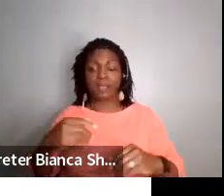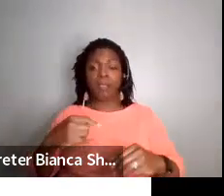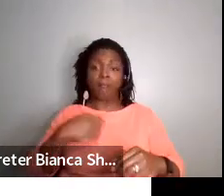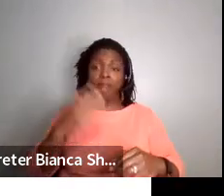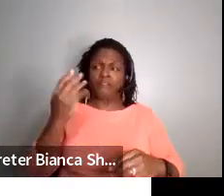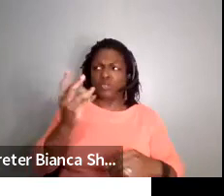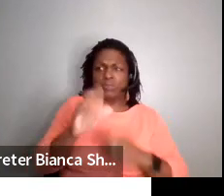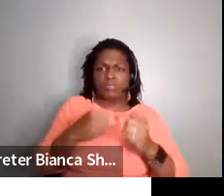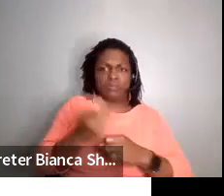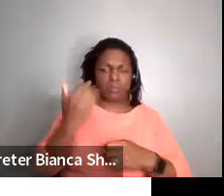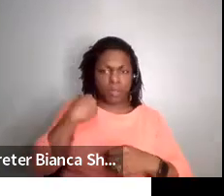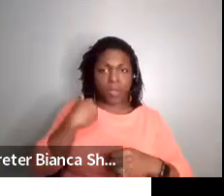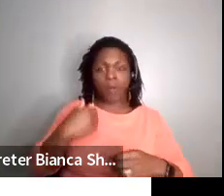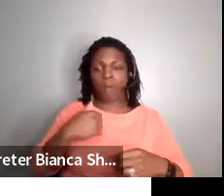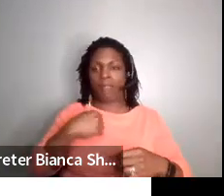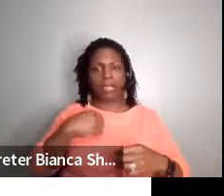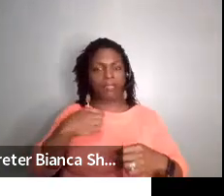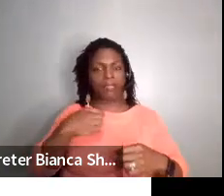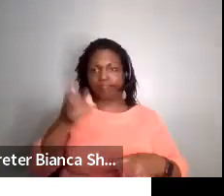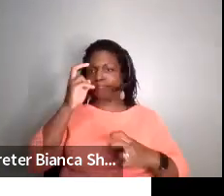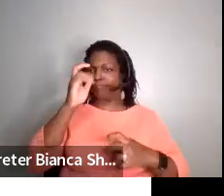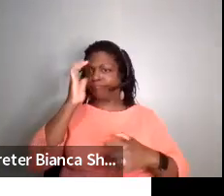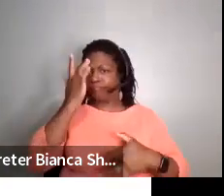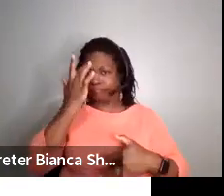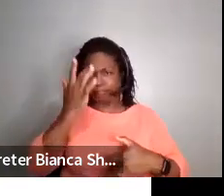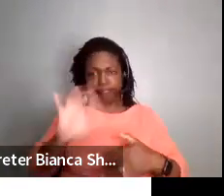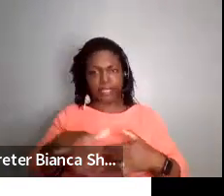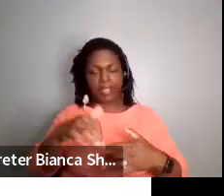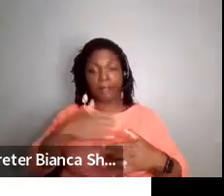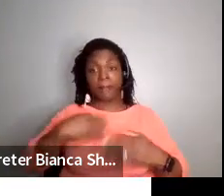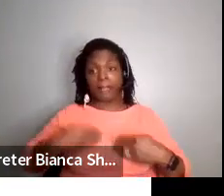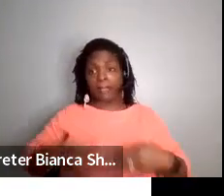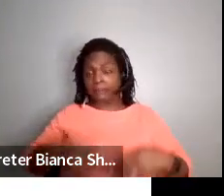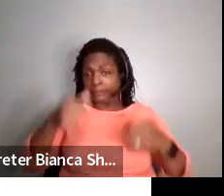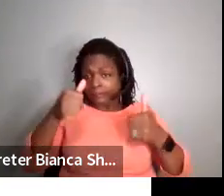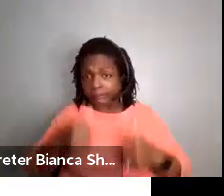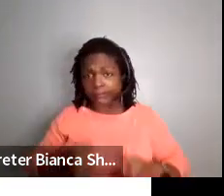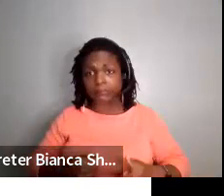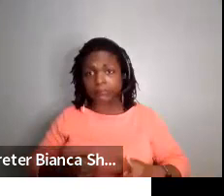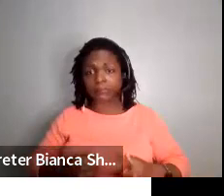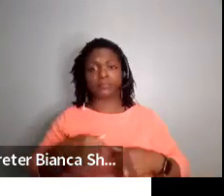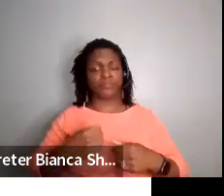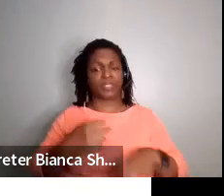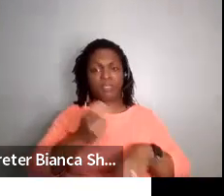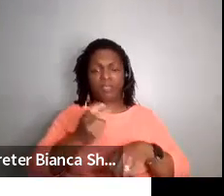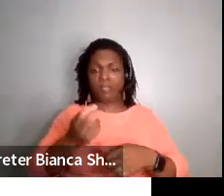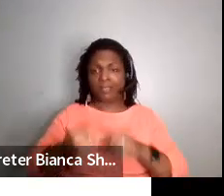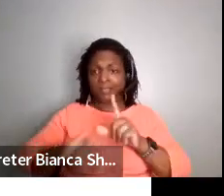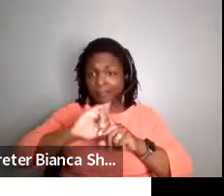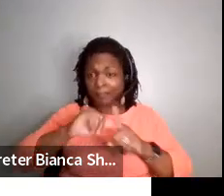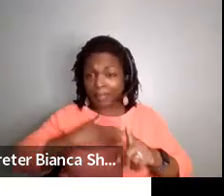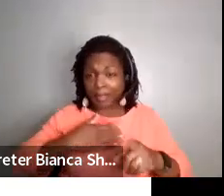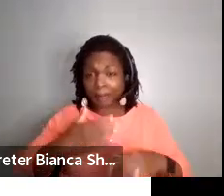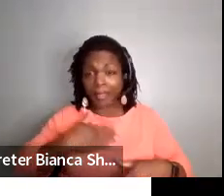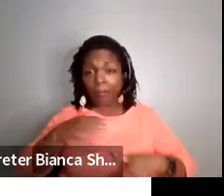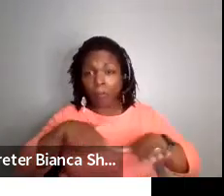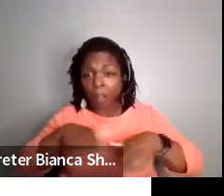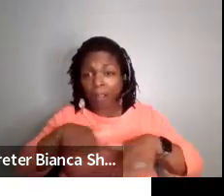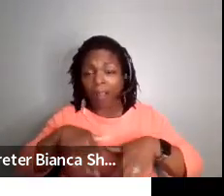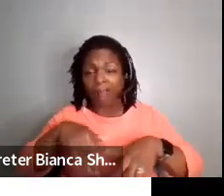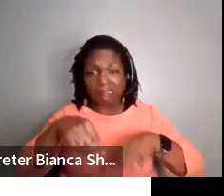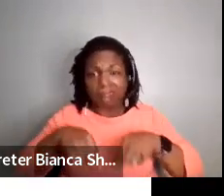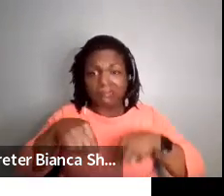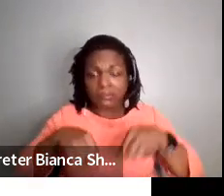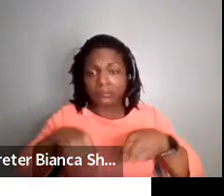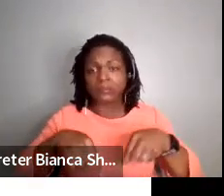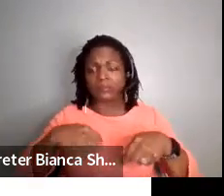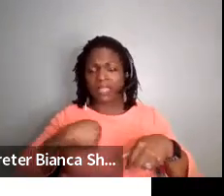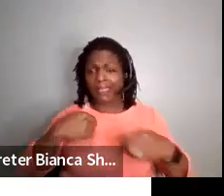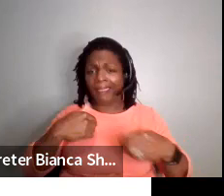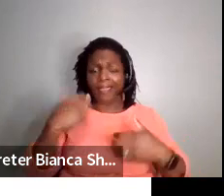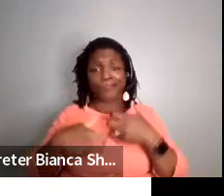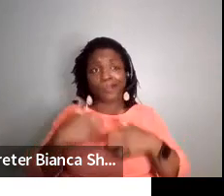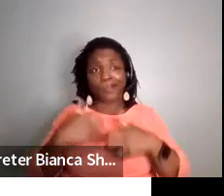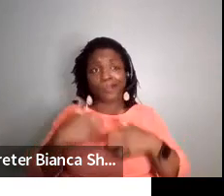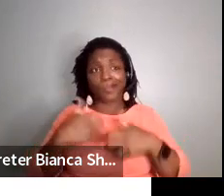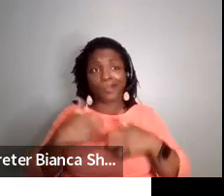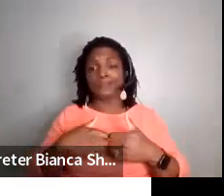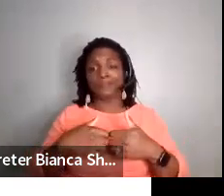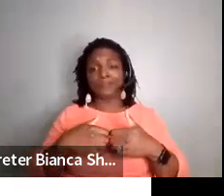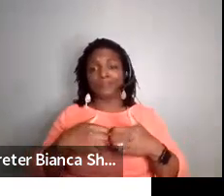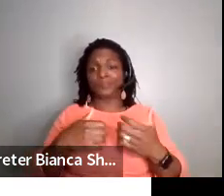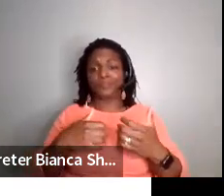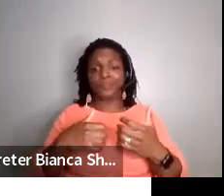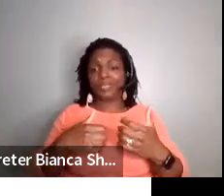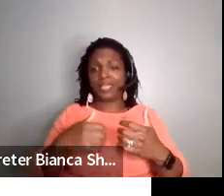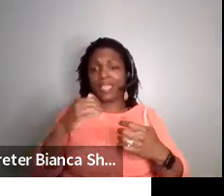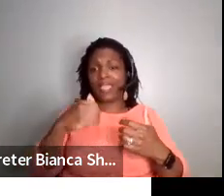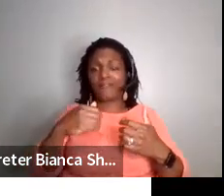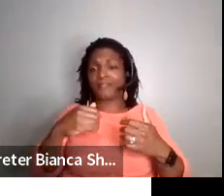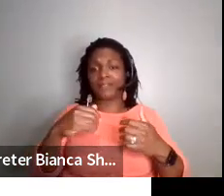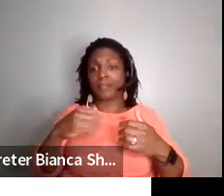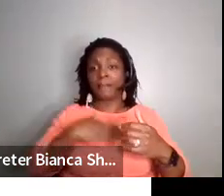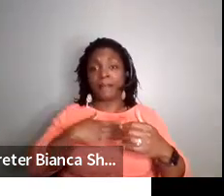I lost a lot of weight it made. It made very, very difficult for me to walk, and if I had a I had problems even crossing one inch high threshold of my doorway.